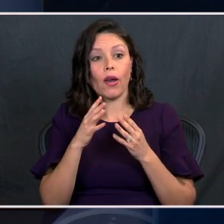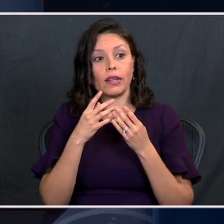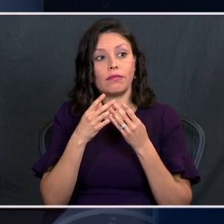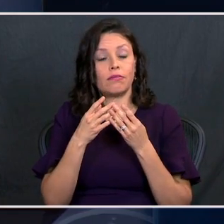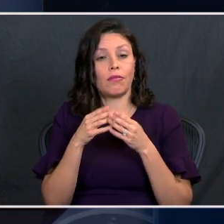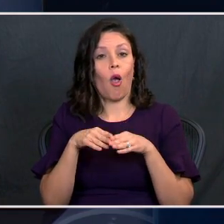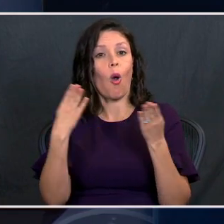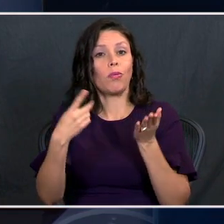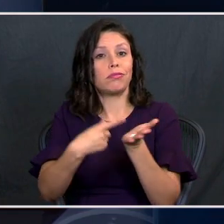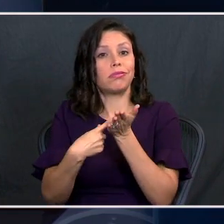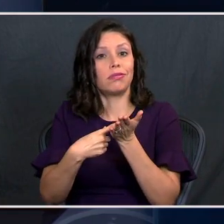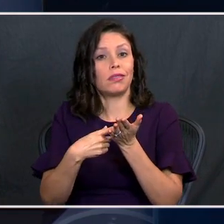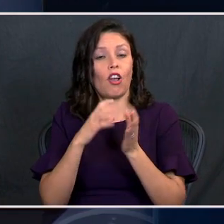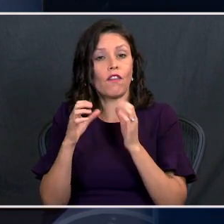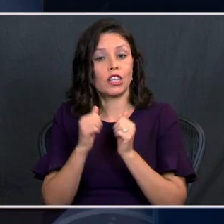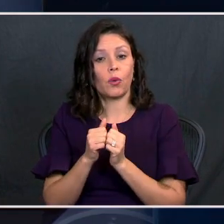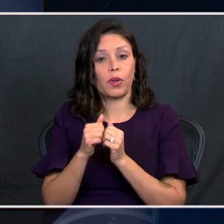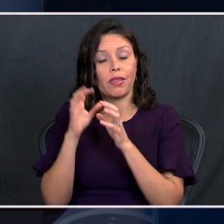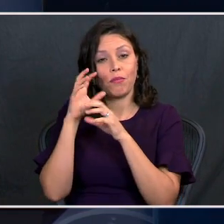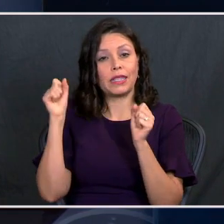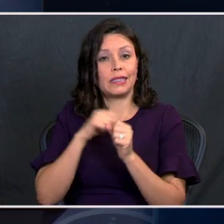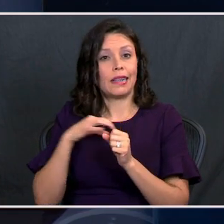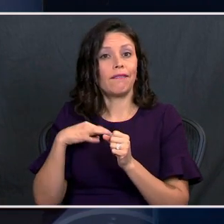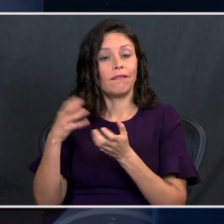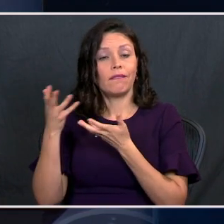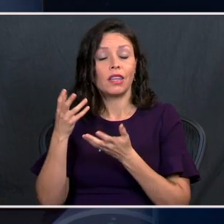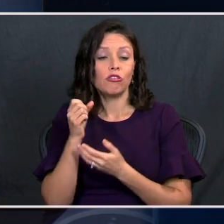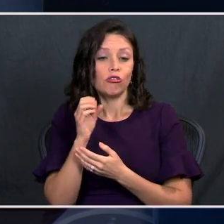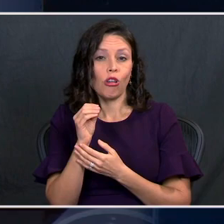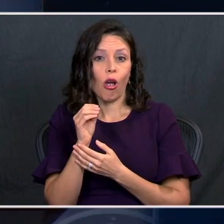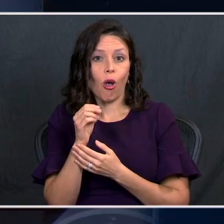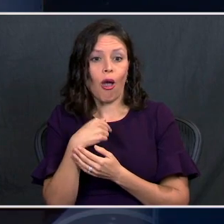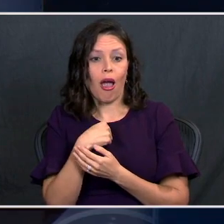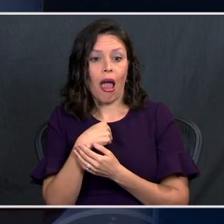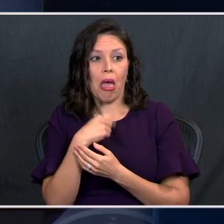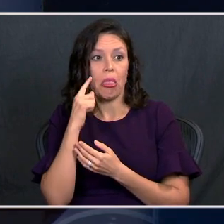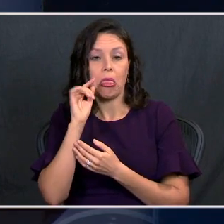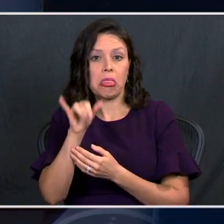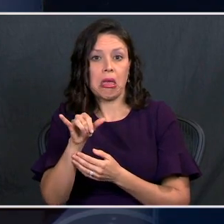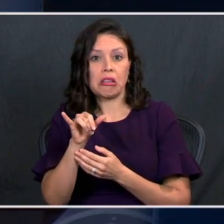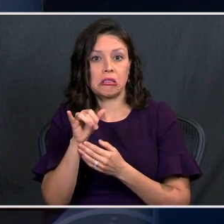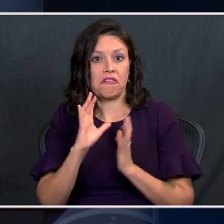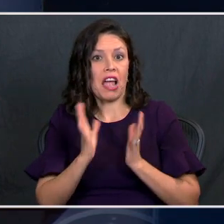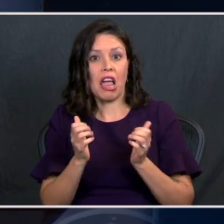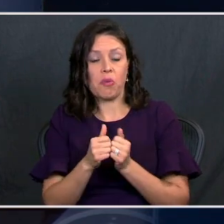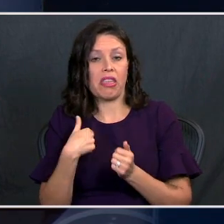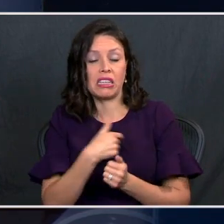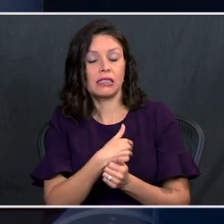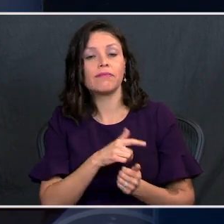about conversations they've had with the administration. So -- and that perfectly -- is perfectly fine by us. Go ahead.